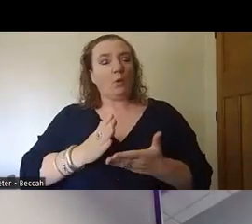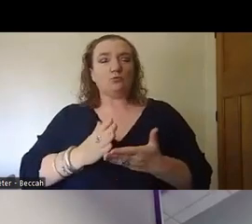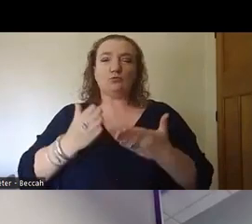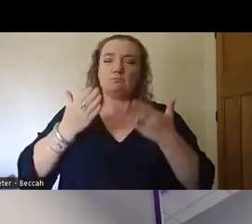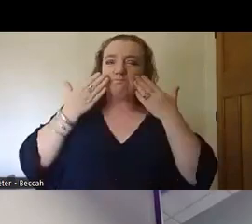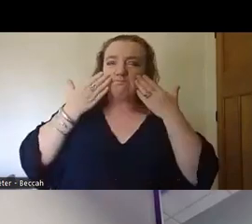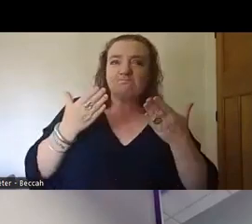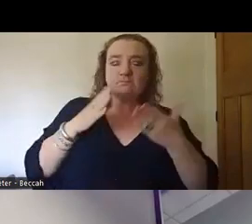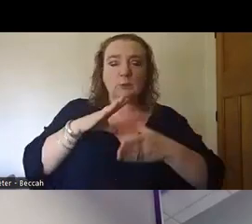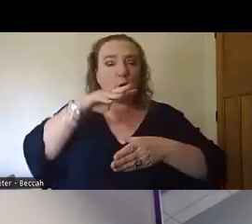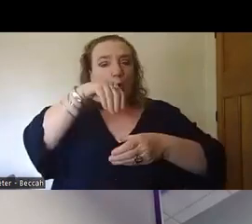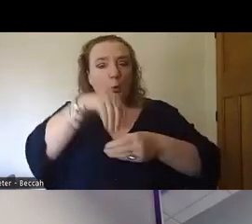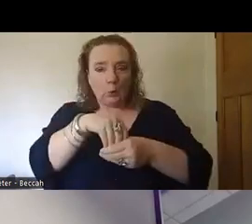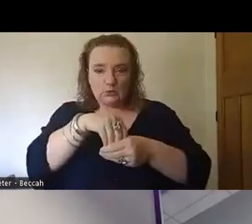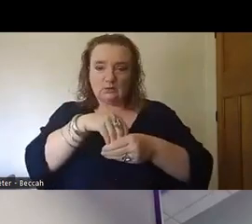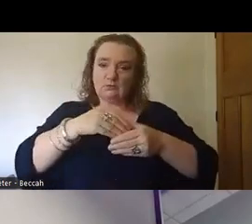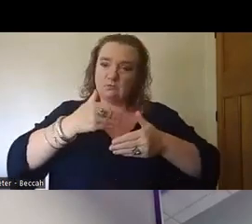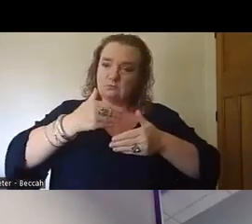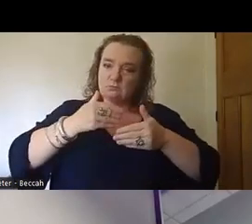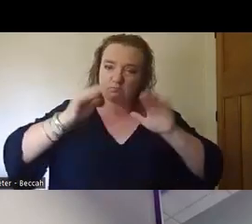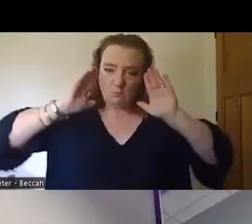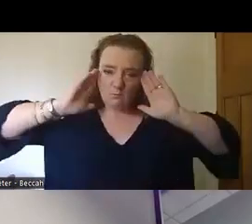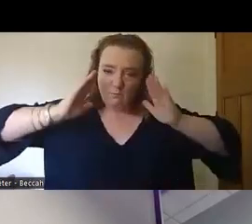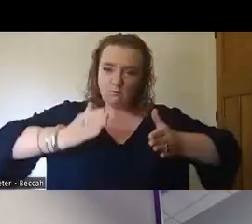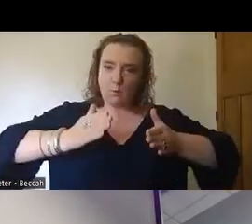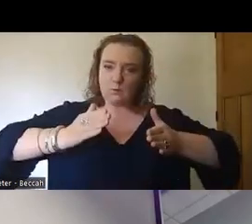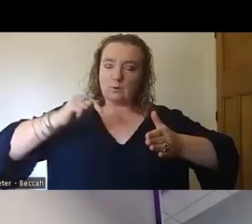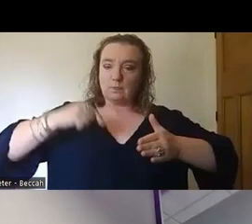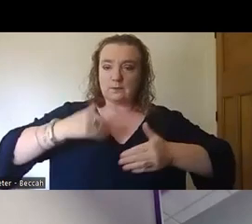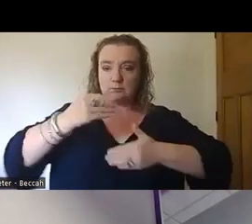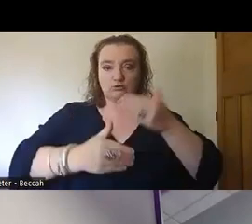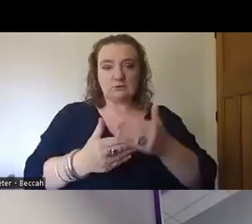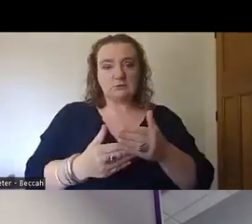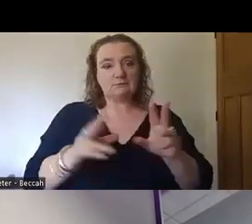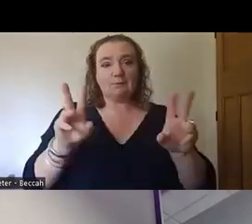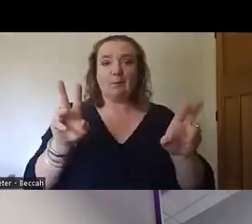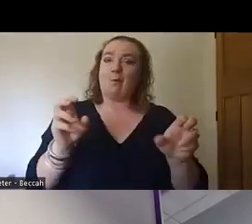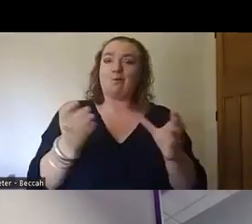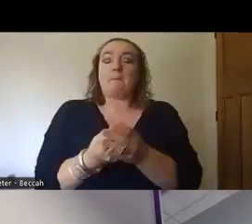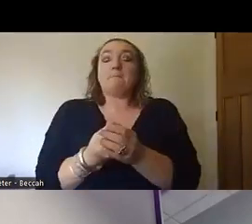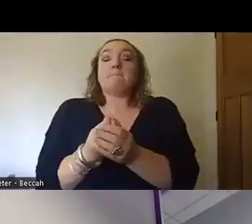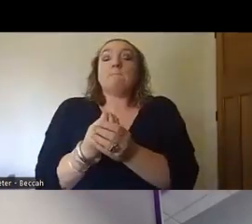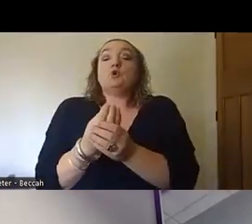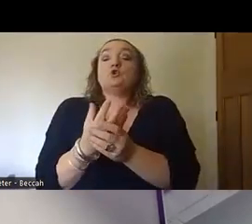on the work that has been undertaken. We call it emerging. It's still in process.